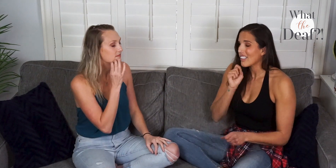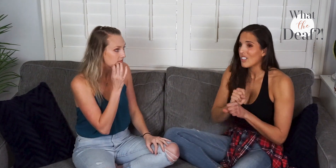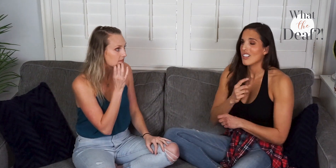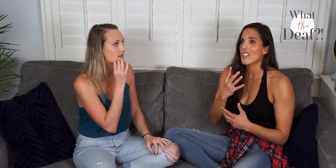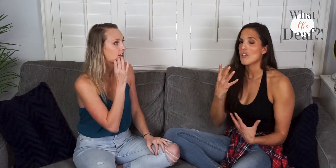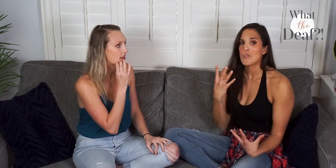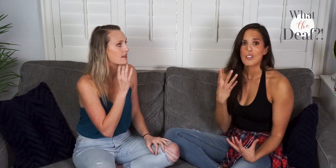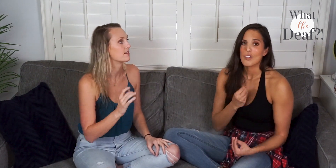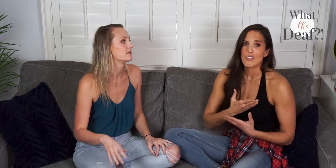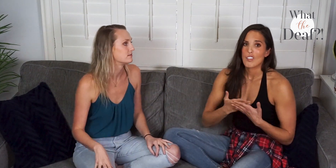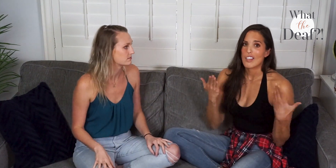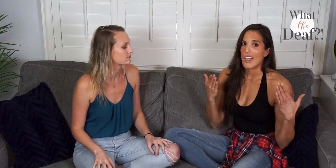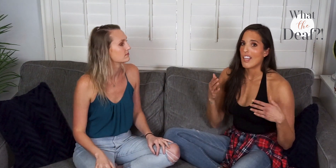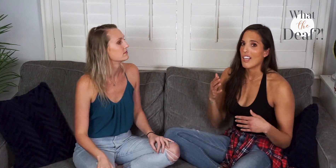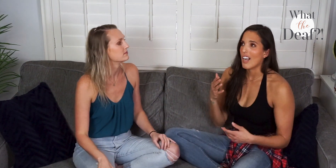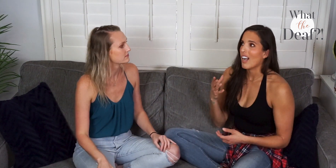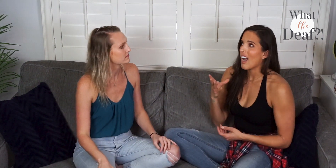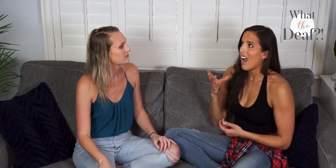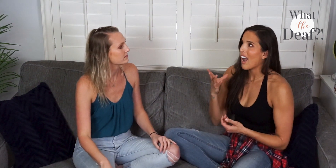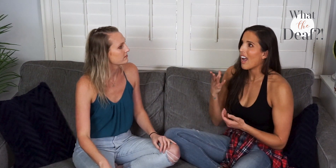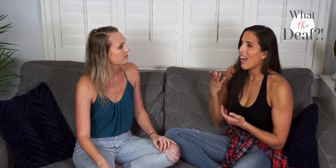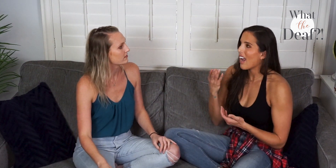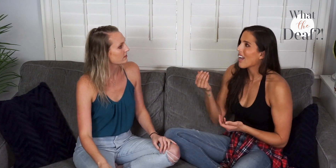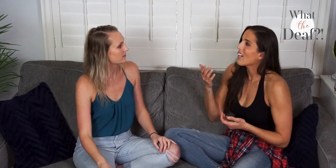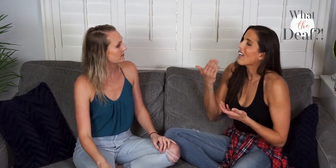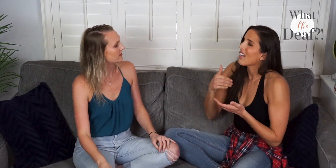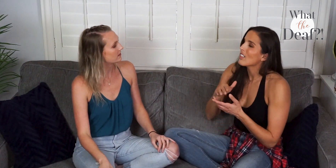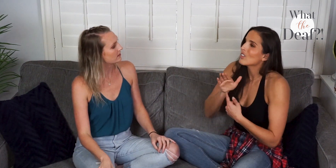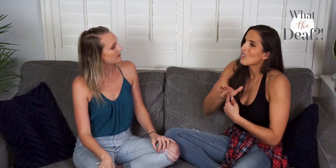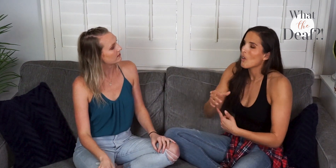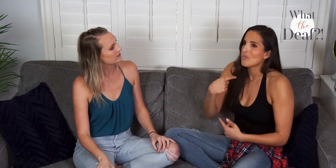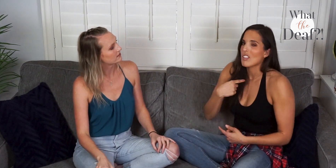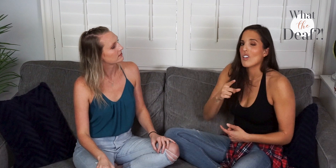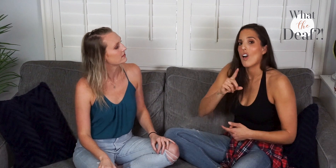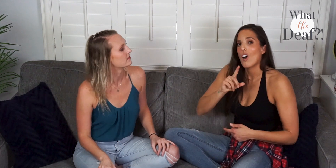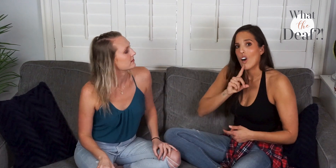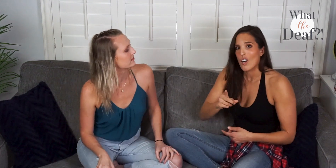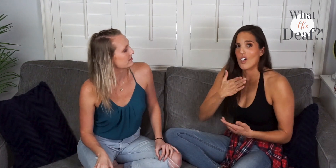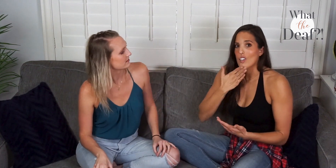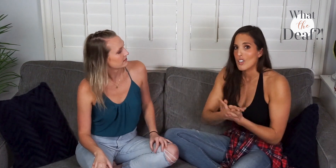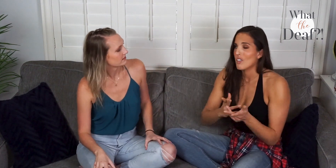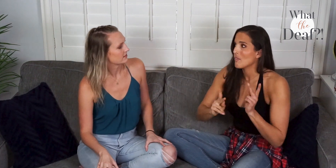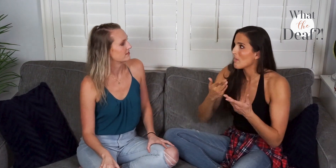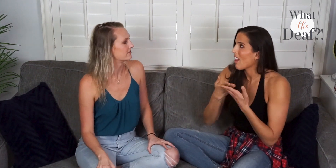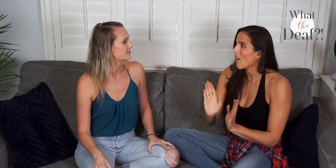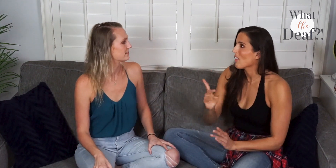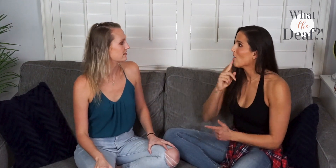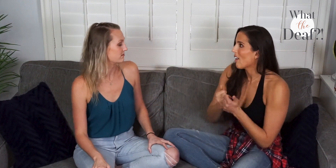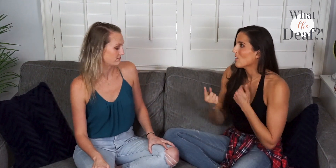Literally, it's so beautiful. And it shows me that there are really good people out there